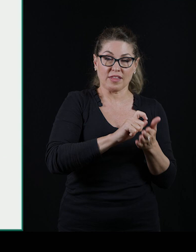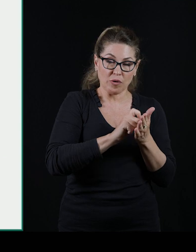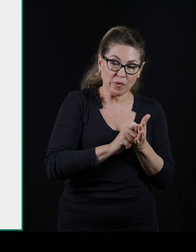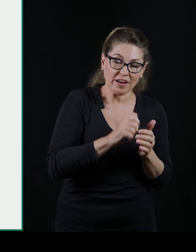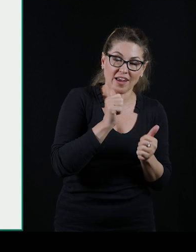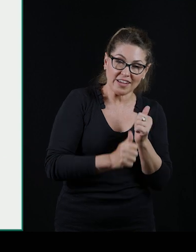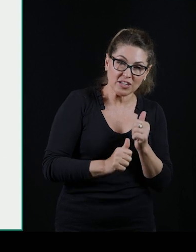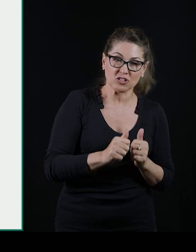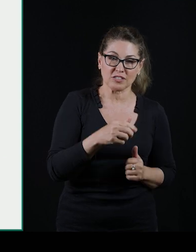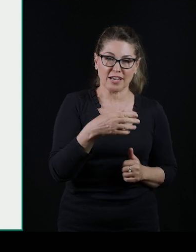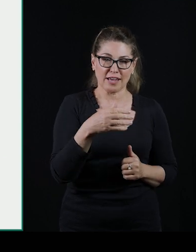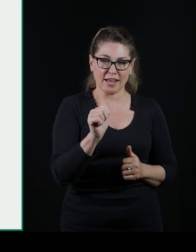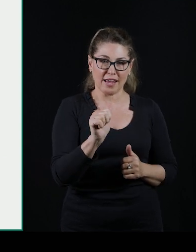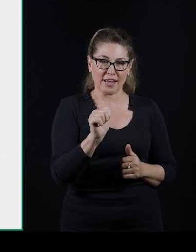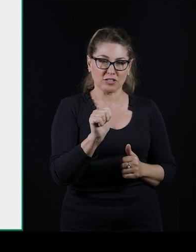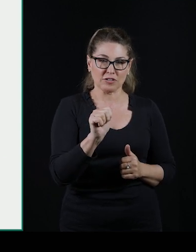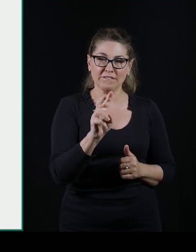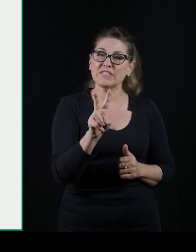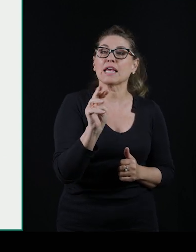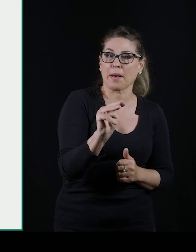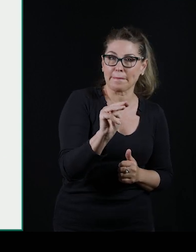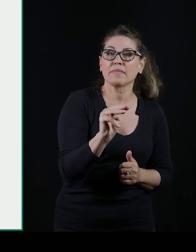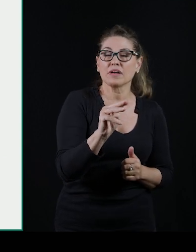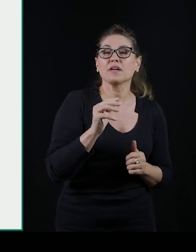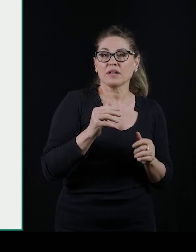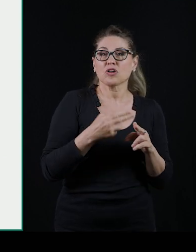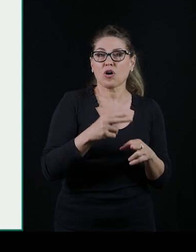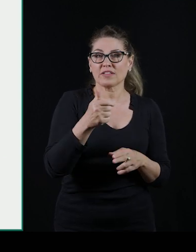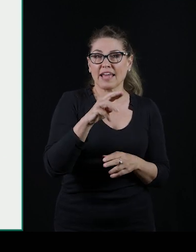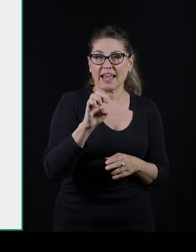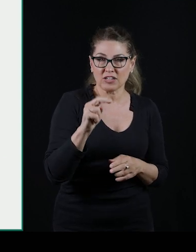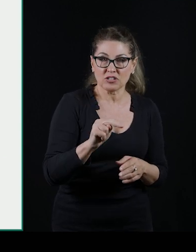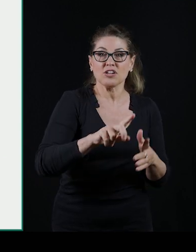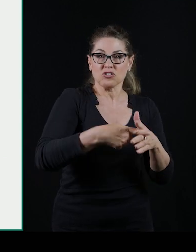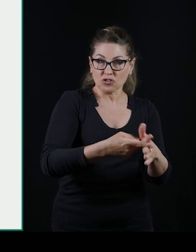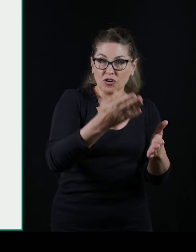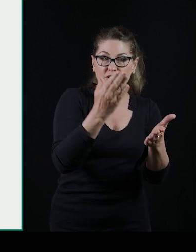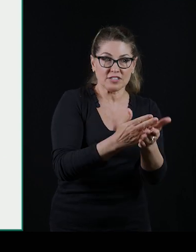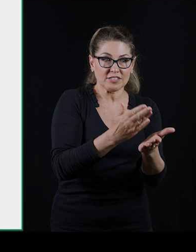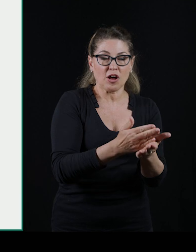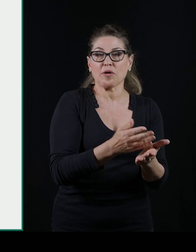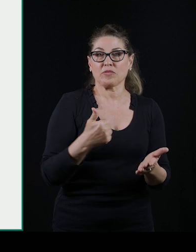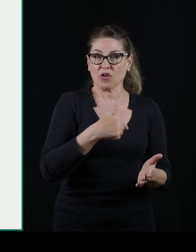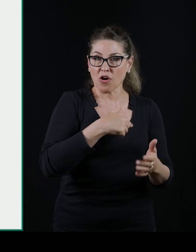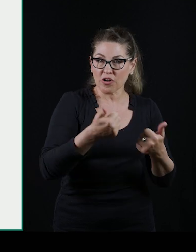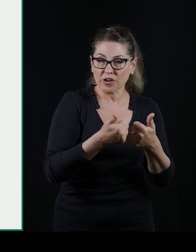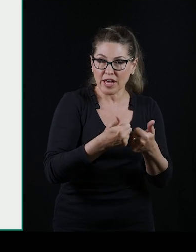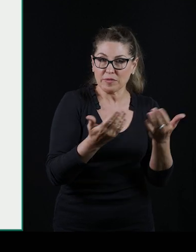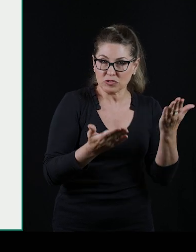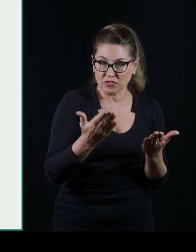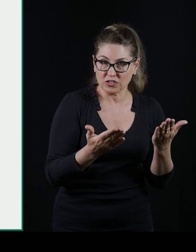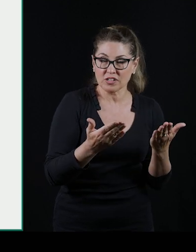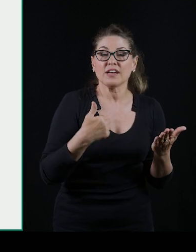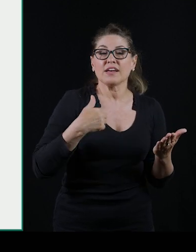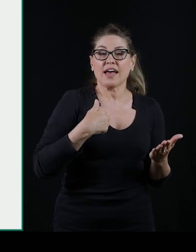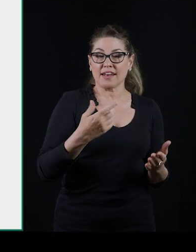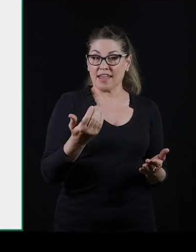on each VM that we called the agent. It started in stopped the Docker containers that containing our game server and relayed messages